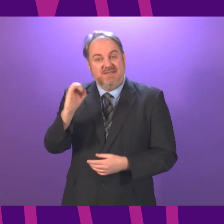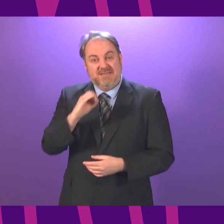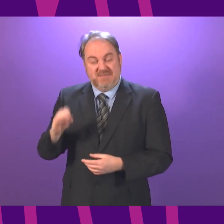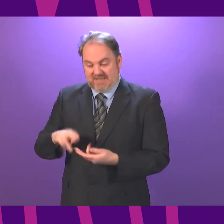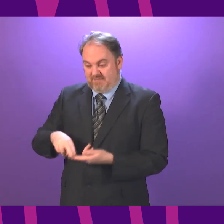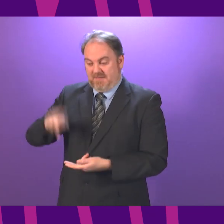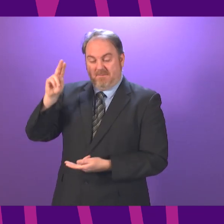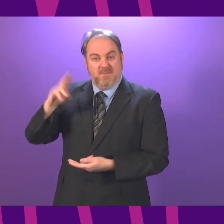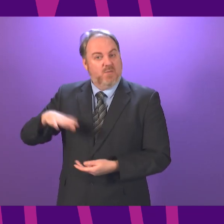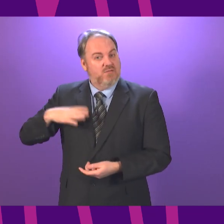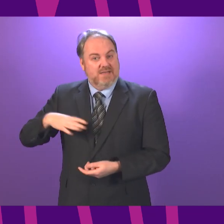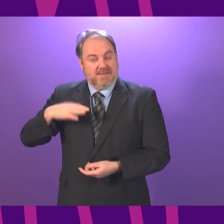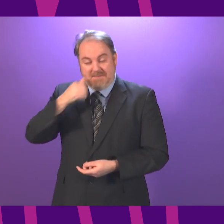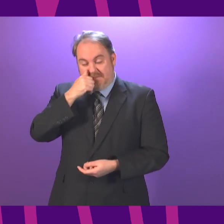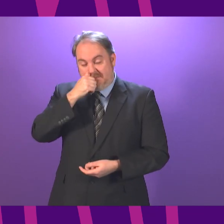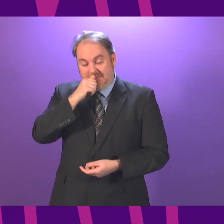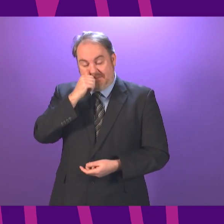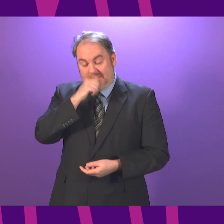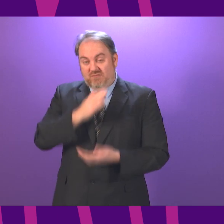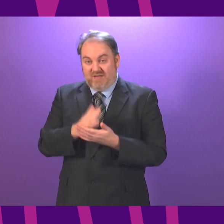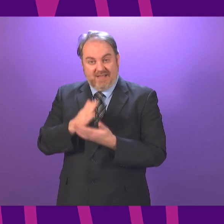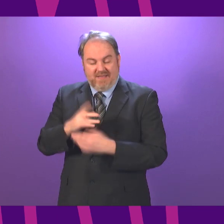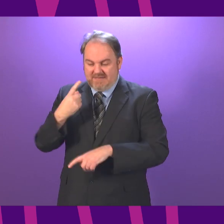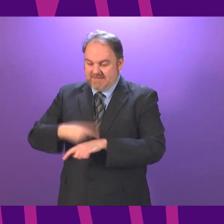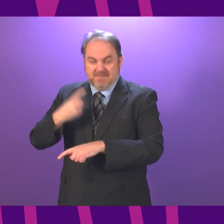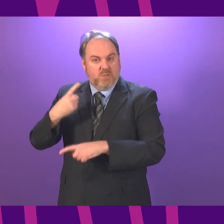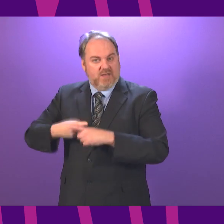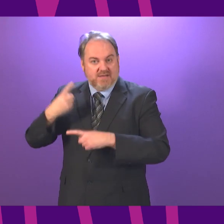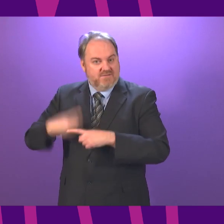90 per cent of care home residents, we are now picking up pace in relation to the over-80s.